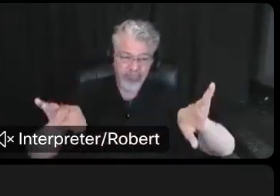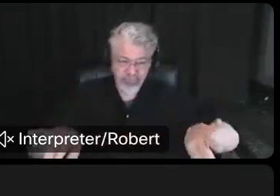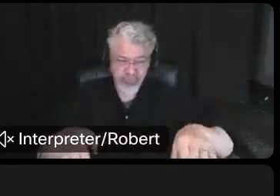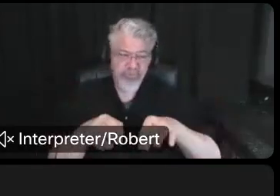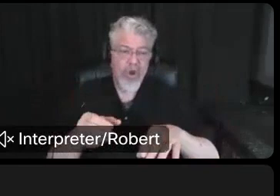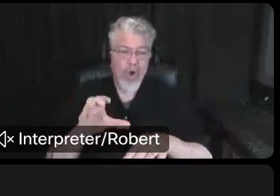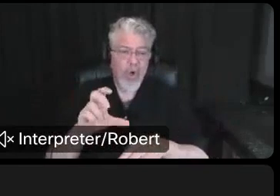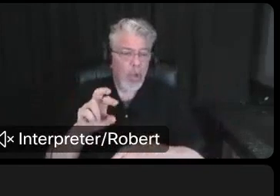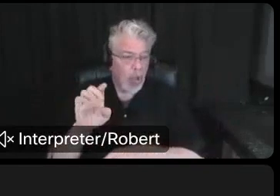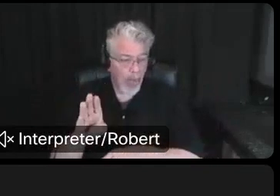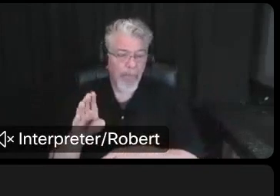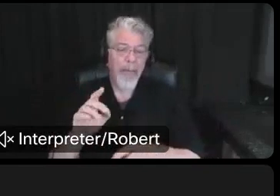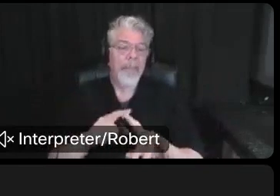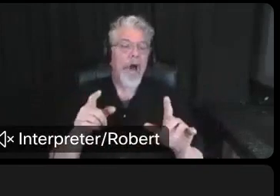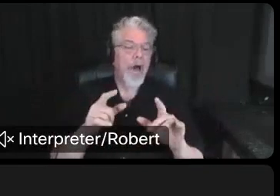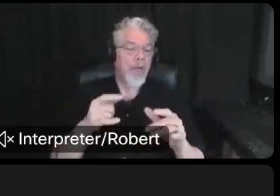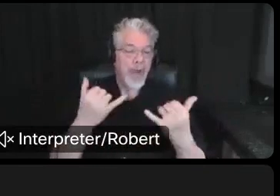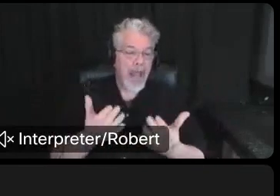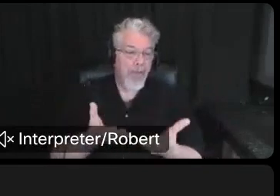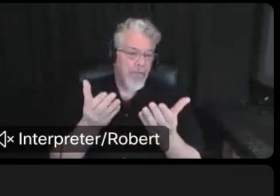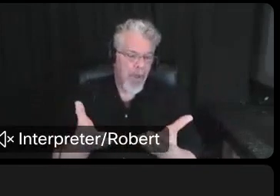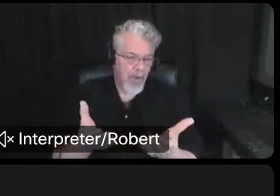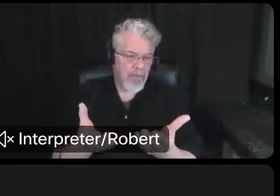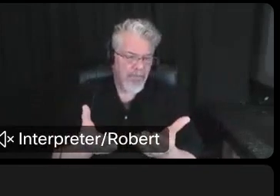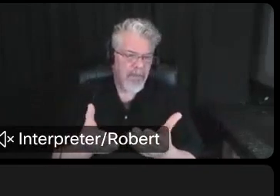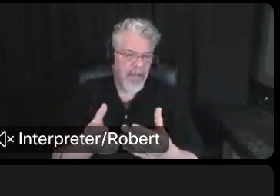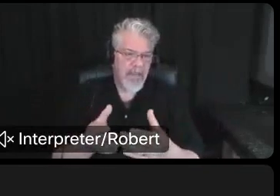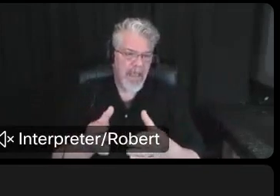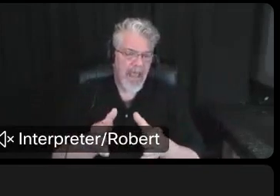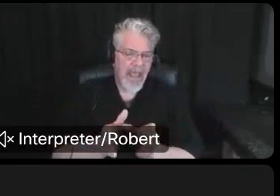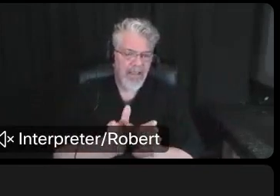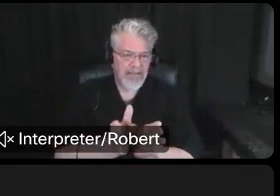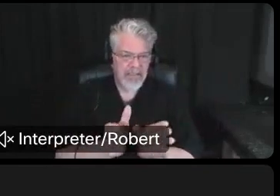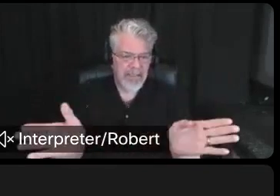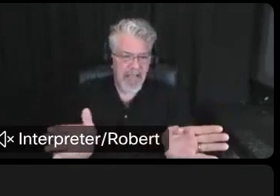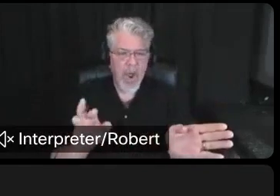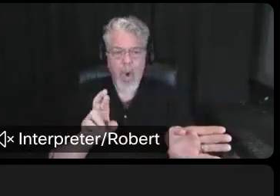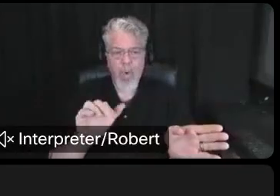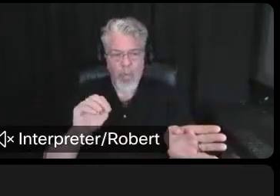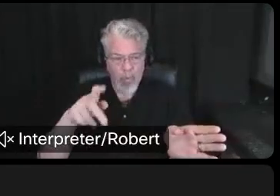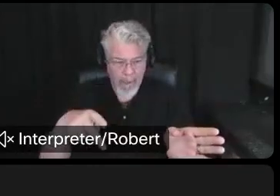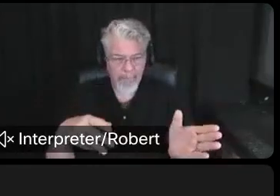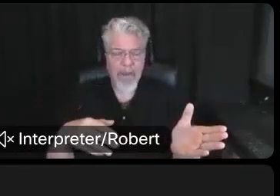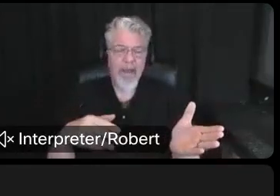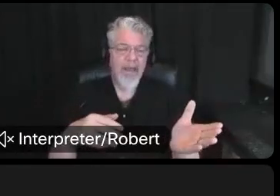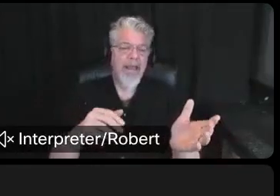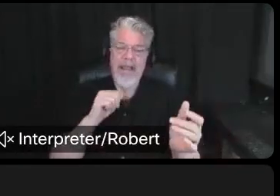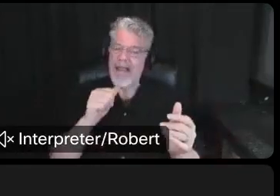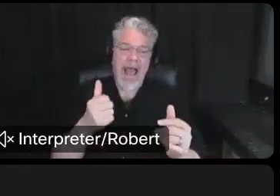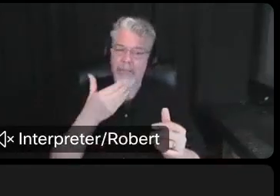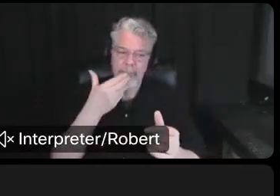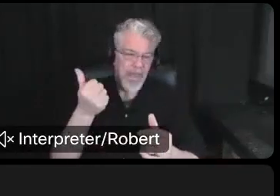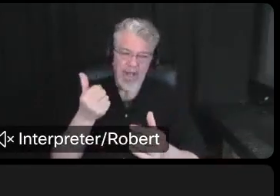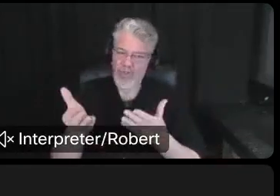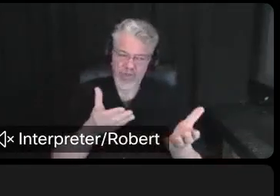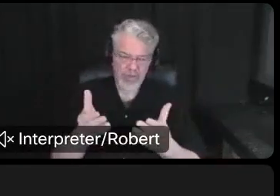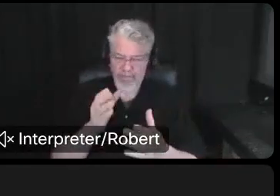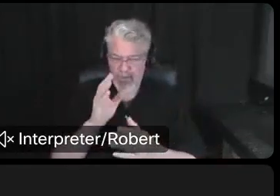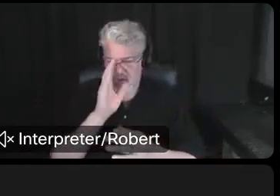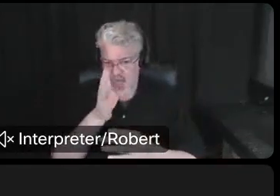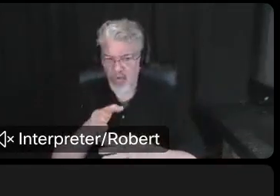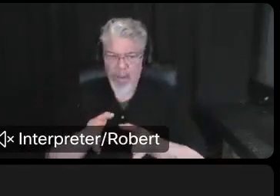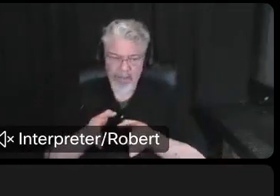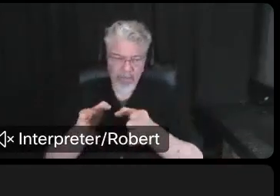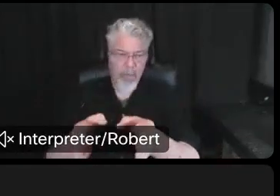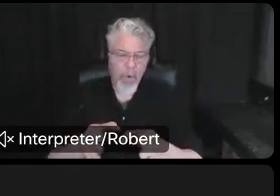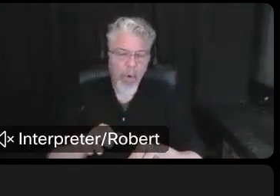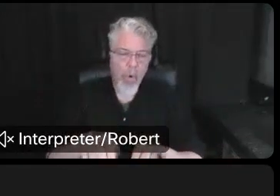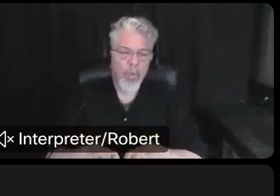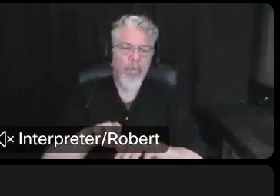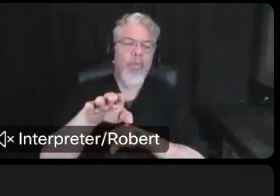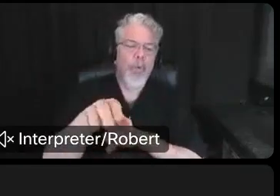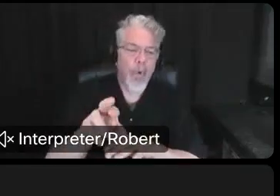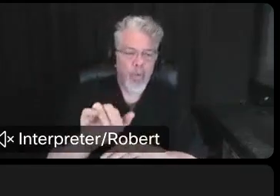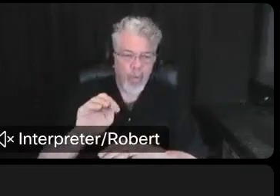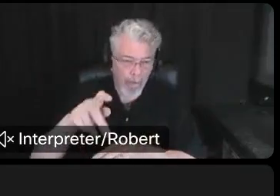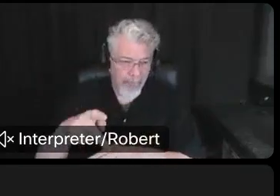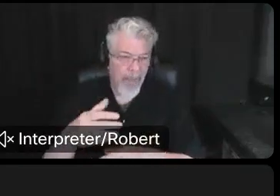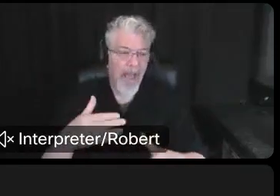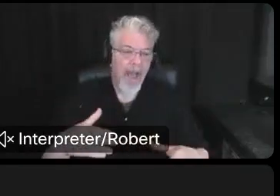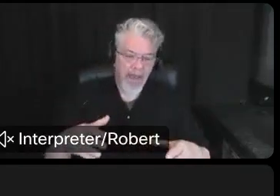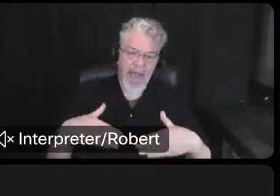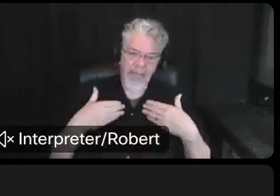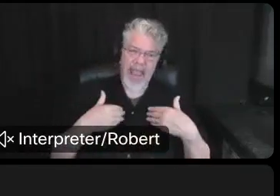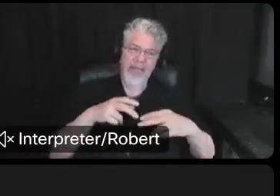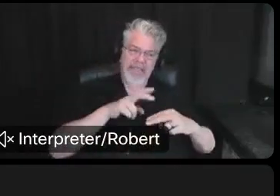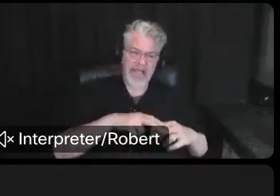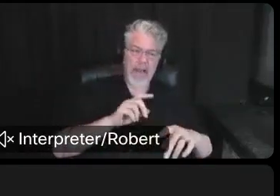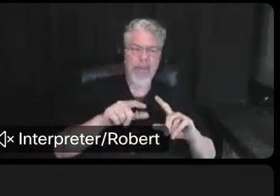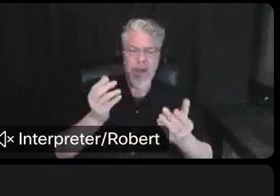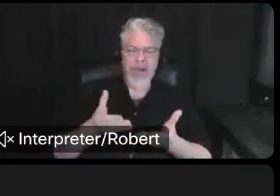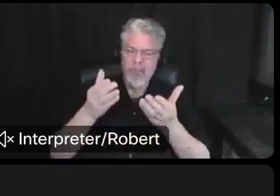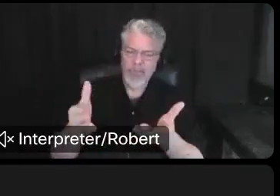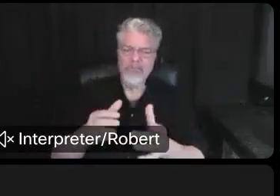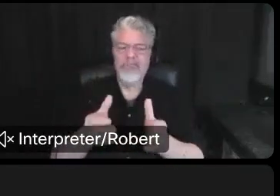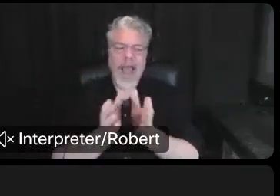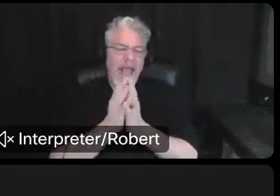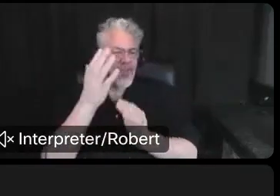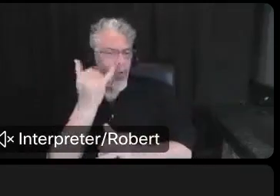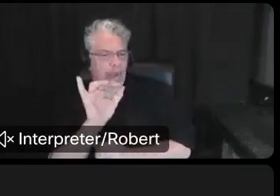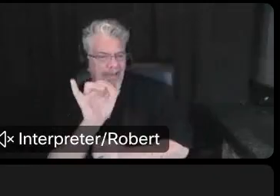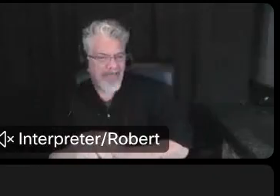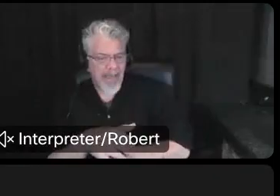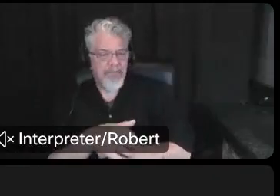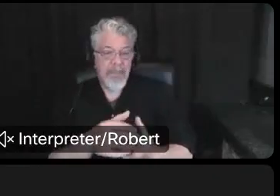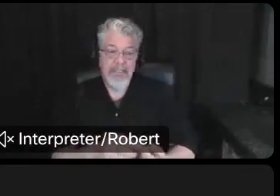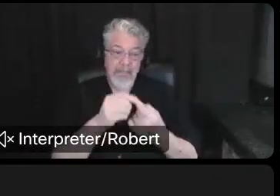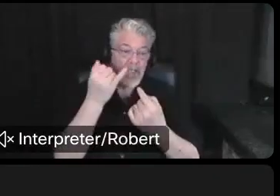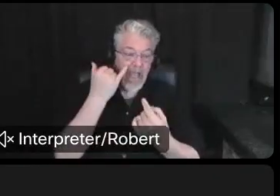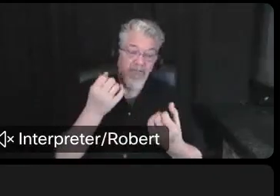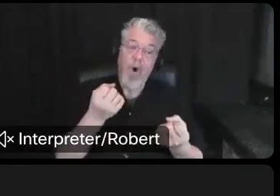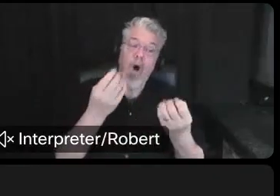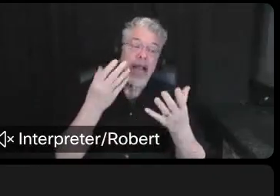What you, what is currently proposed is just a diagonal ramp instead of a higher quality, higher level of service directional ramp. And I I'm happy to take that question sitting down, but I just wanted to bring that up and ask why that is especially if we're gonna be spending all this money, why not?